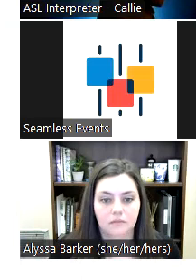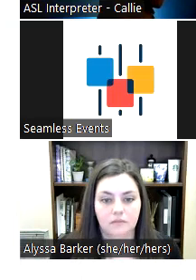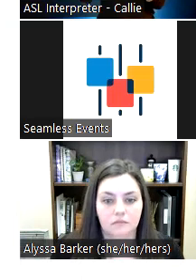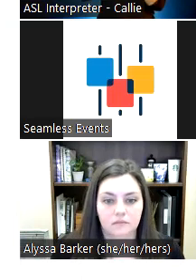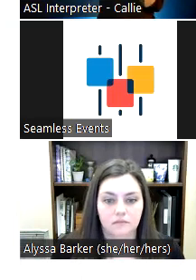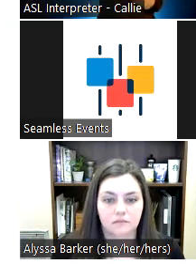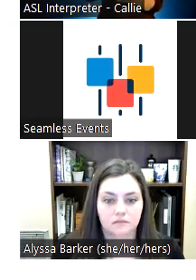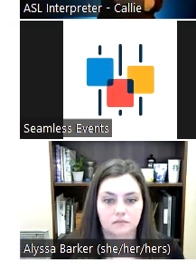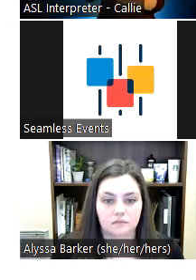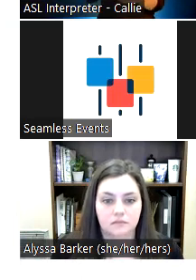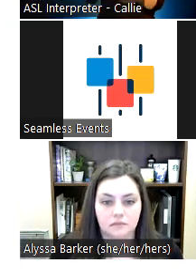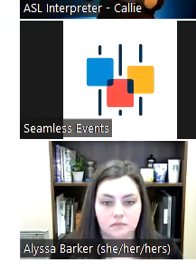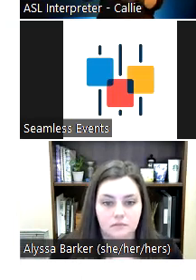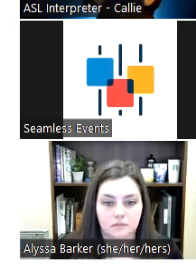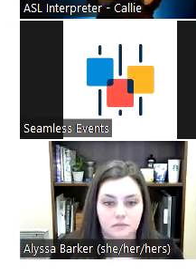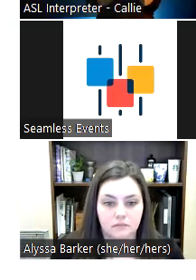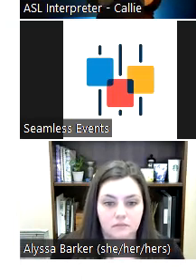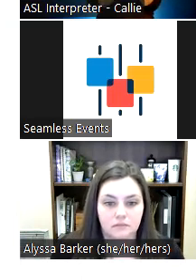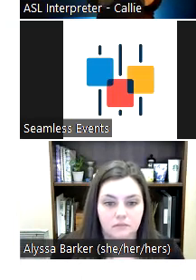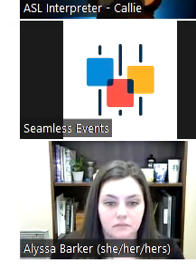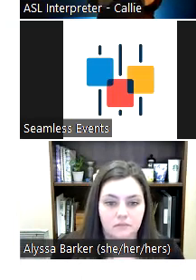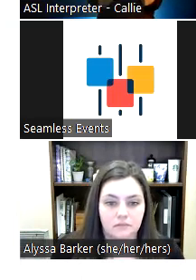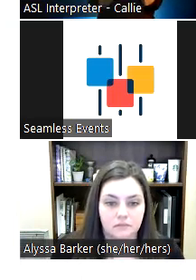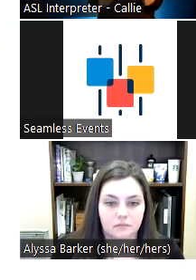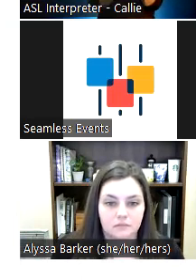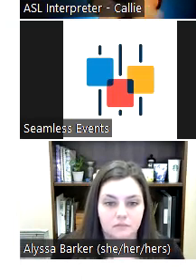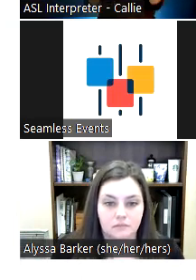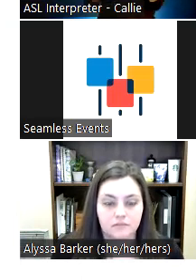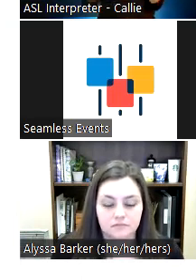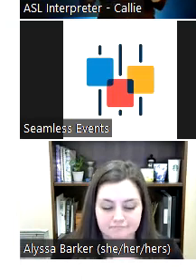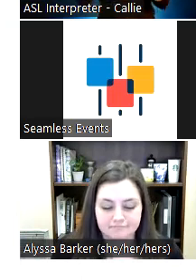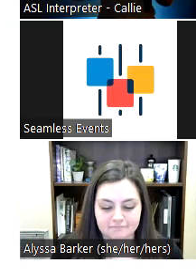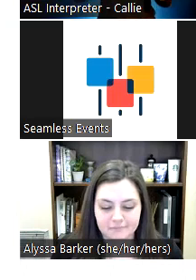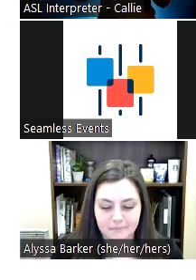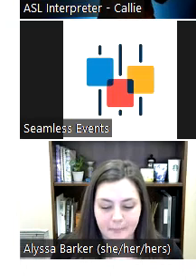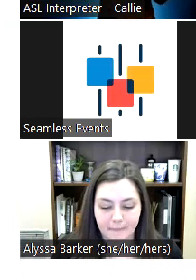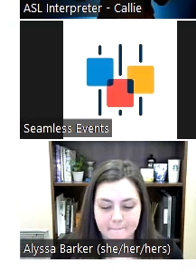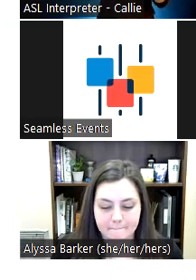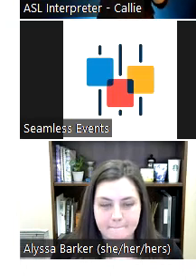and that said i'm going to let our presenters take it away we've got Pete Cantrell who is a